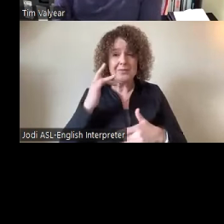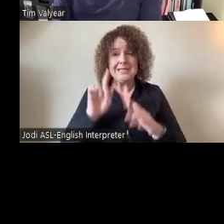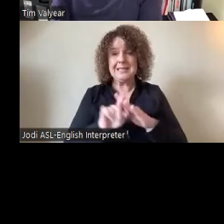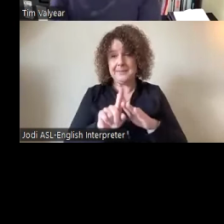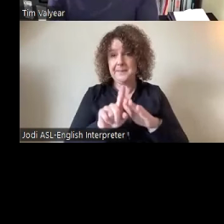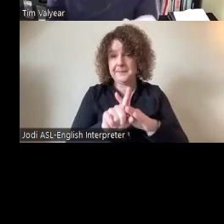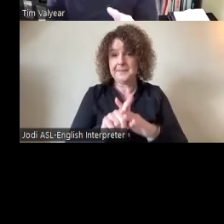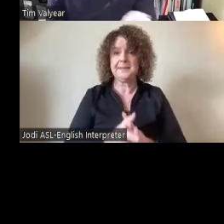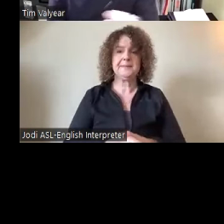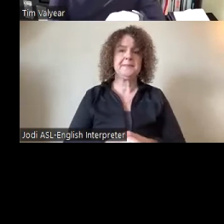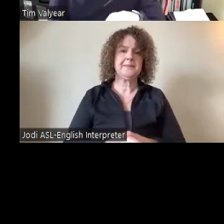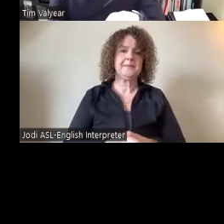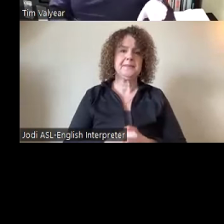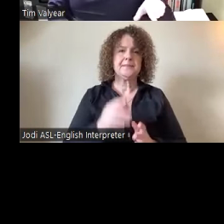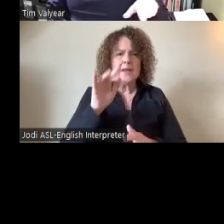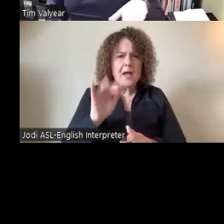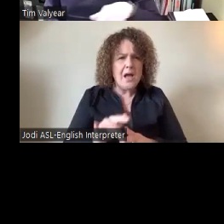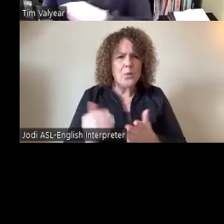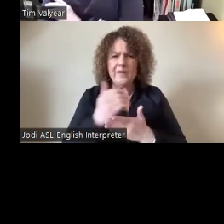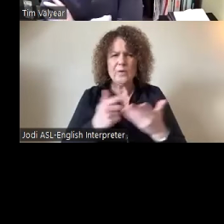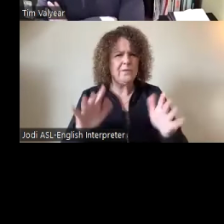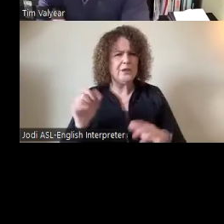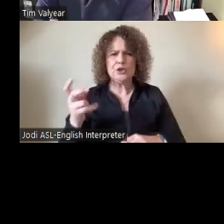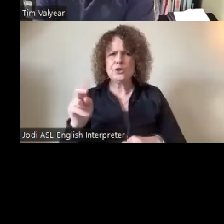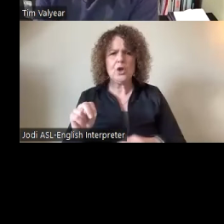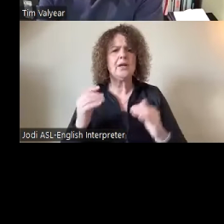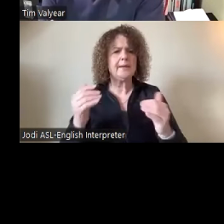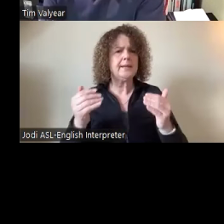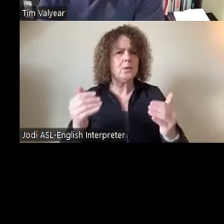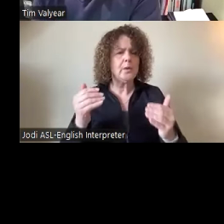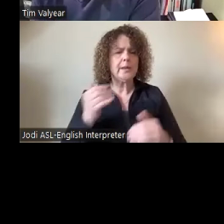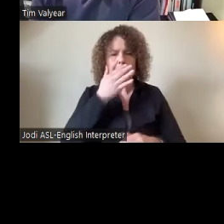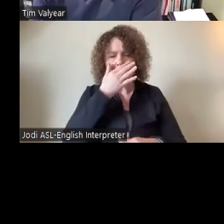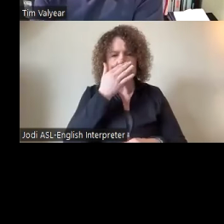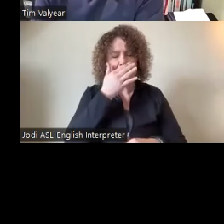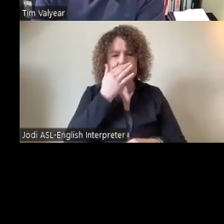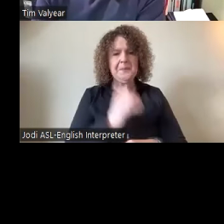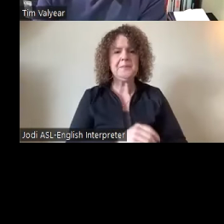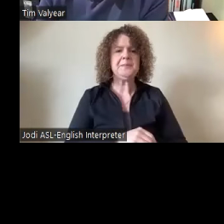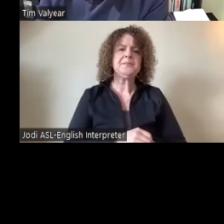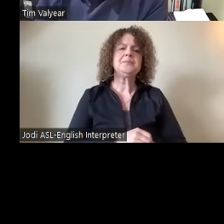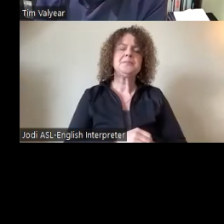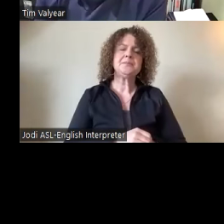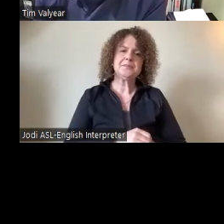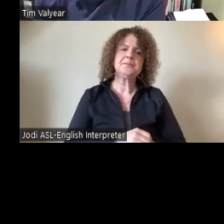layered Swiss cheese approach. Stay home if you have symptoms. I think we have covered all of this stuff